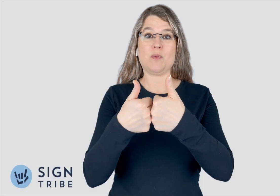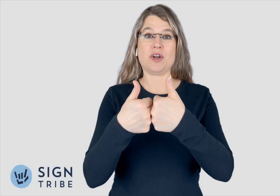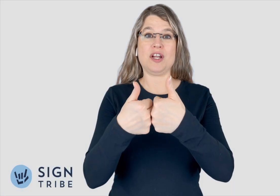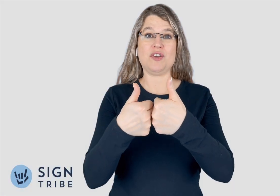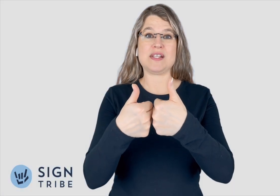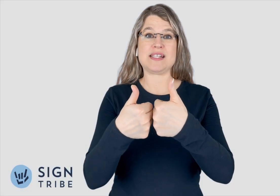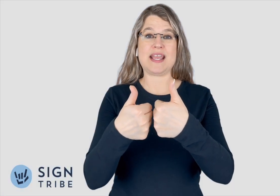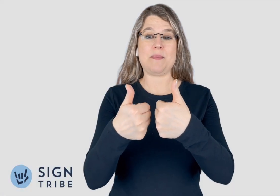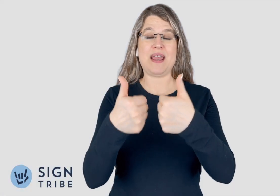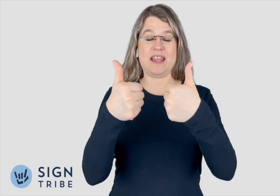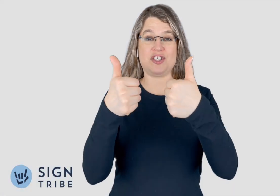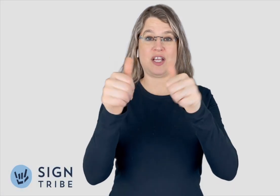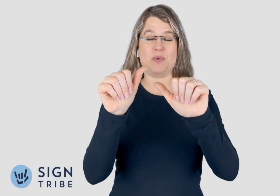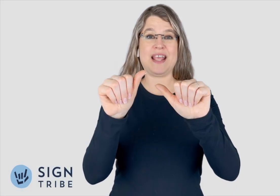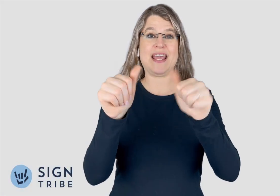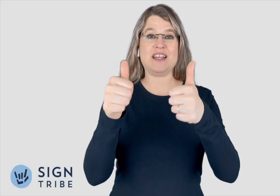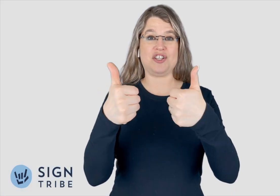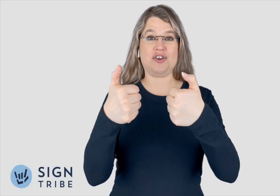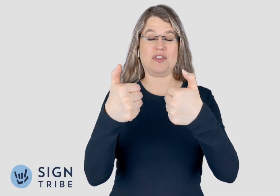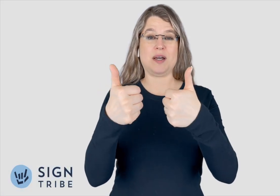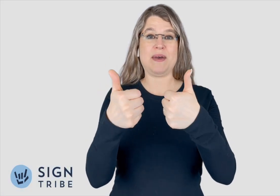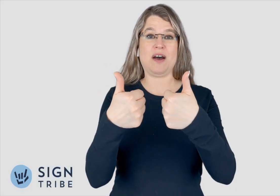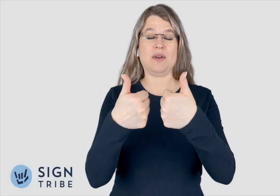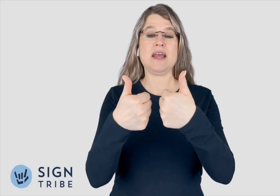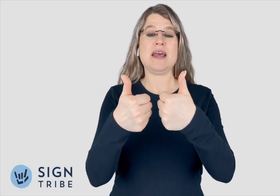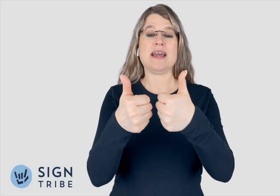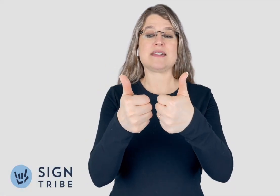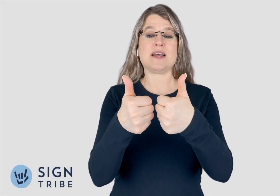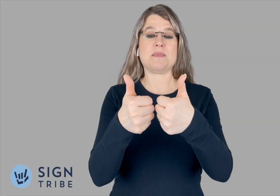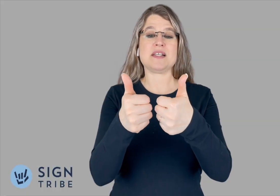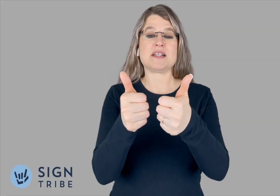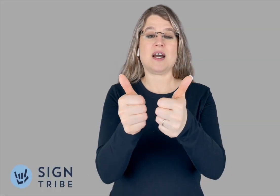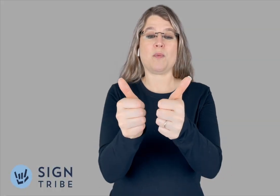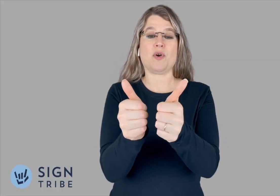We're going to do the same hand shape with A's and your thumb out, except this time we're going